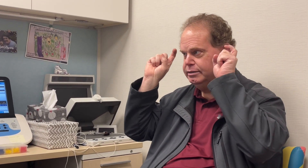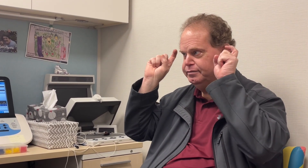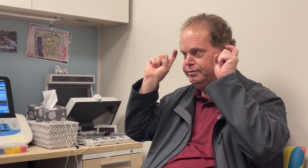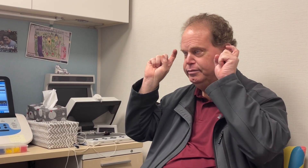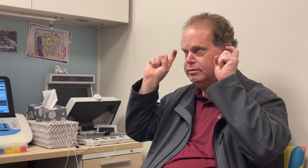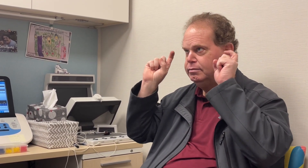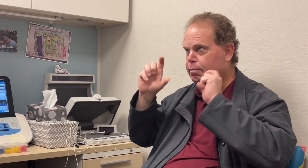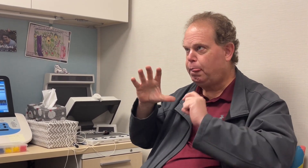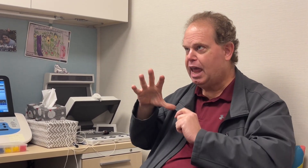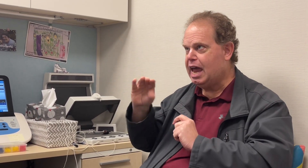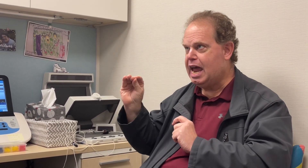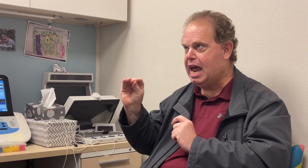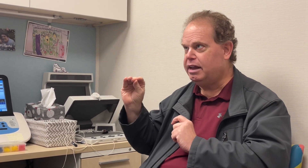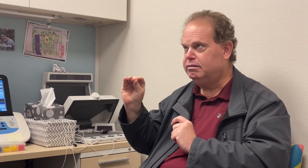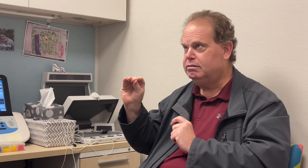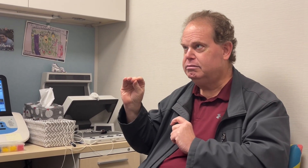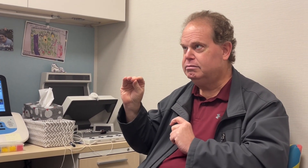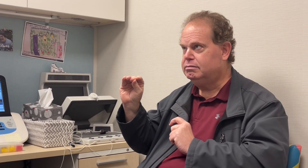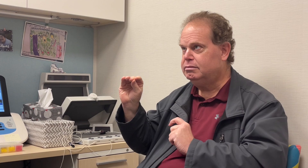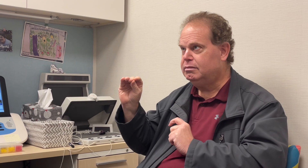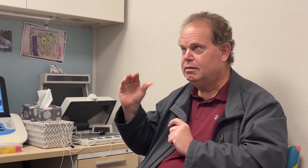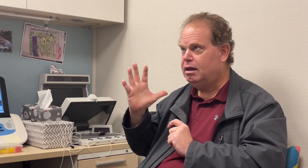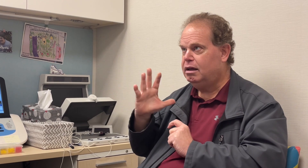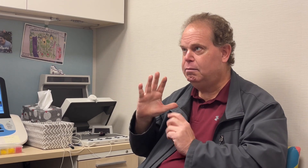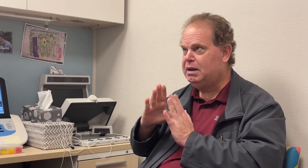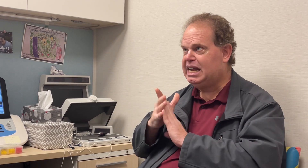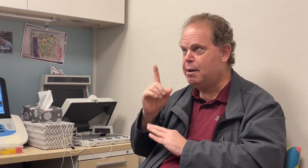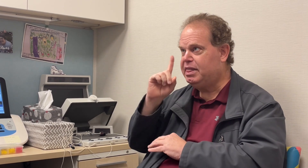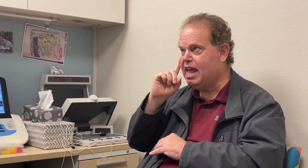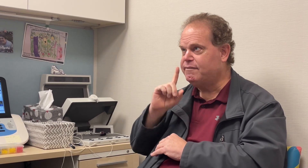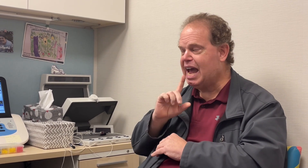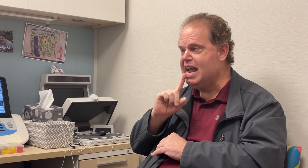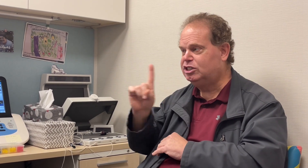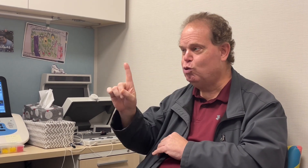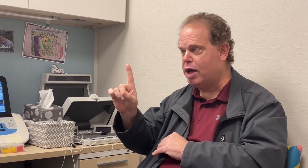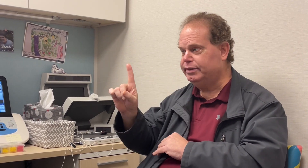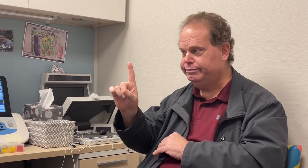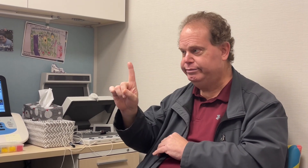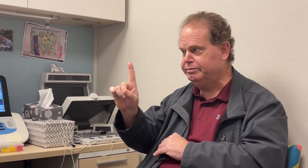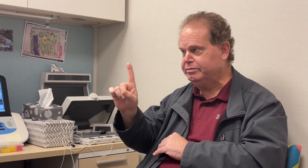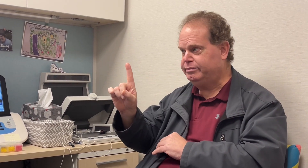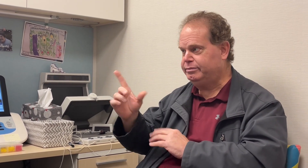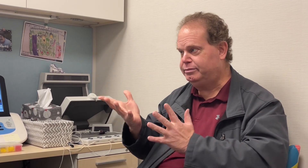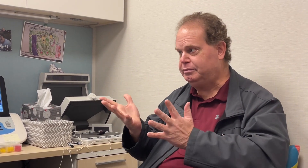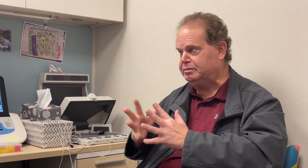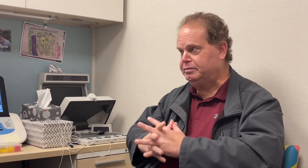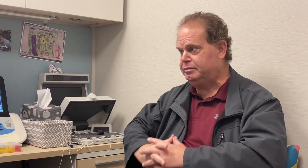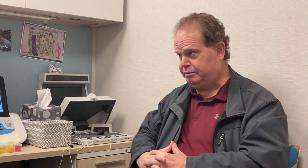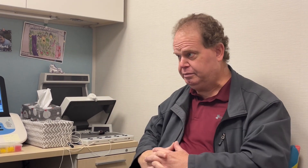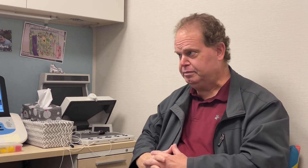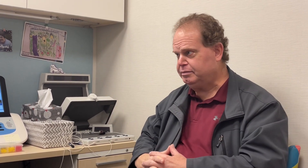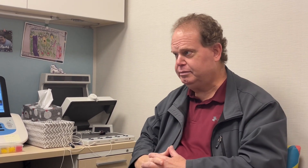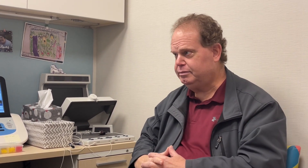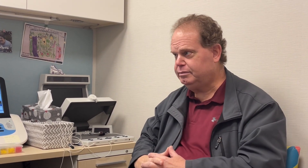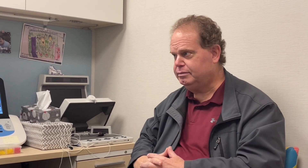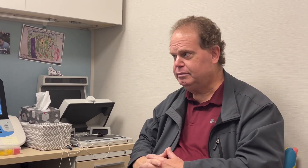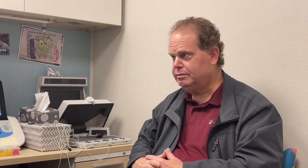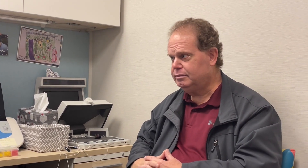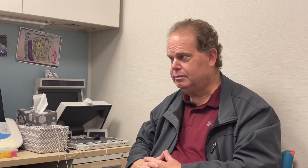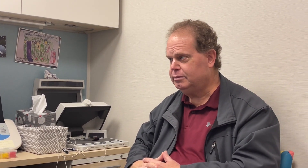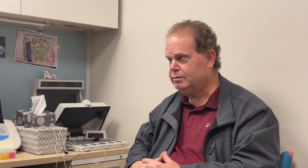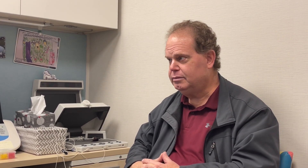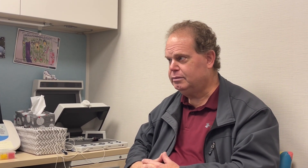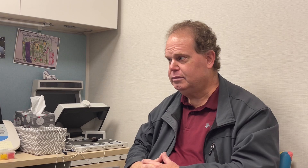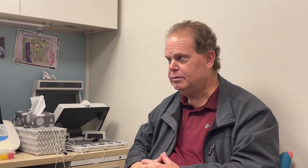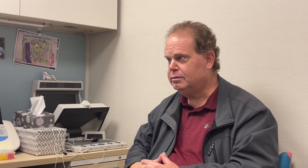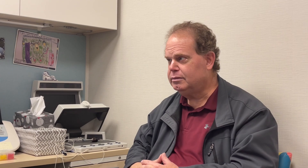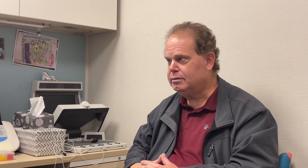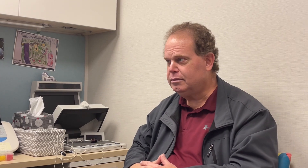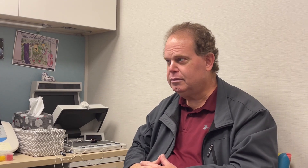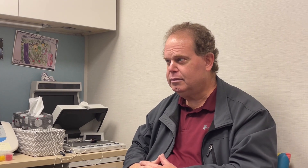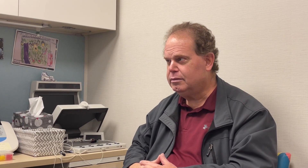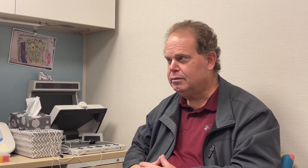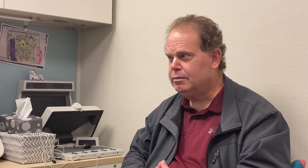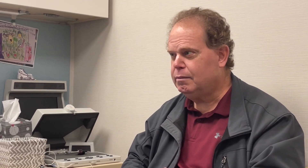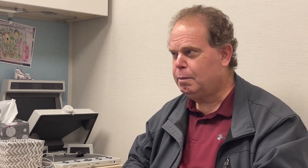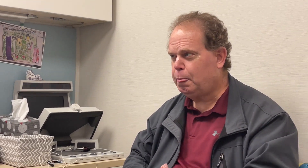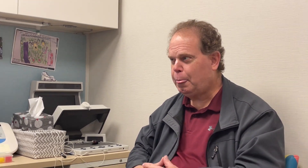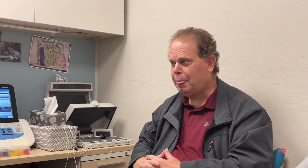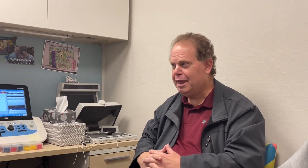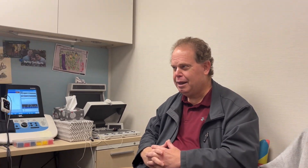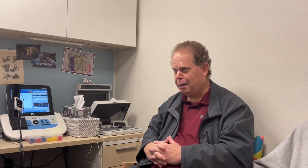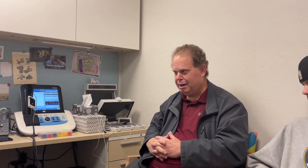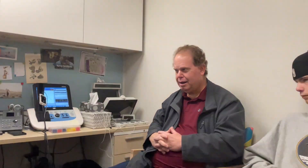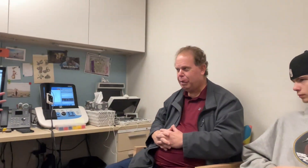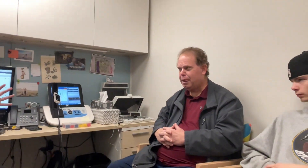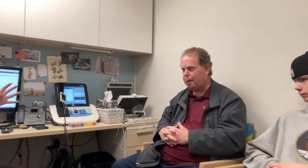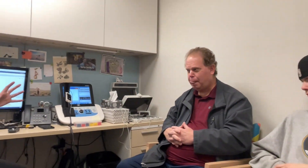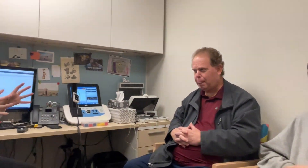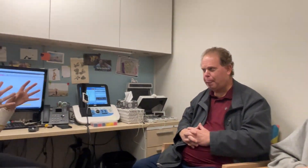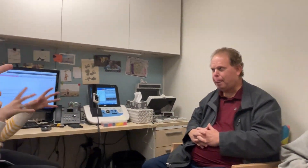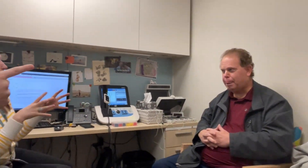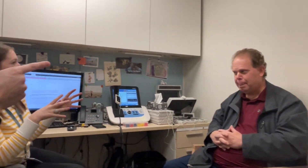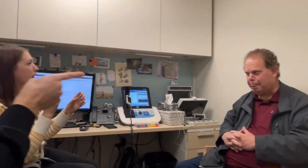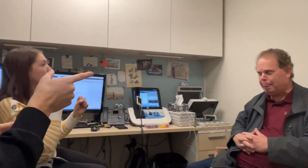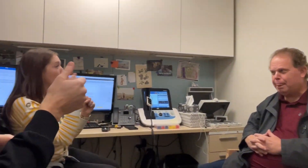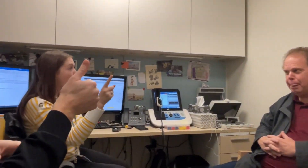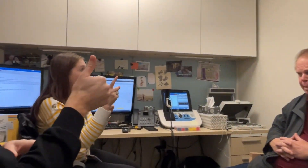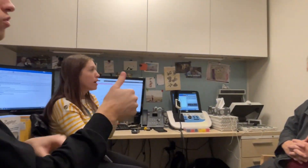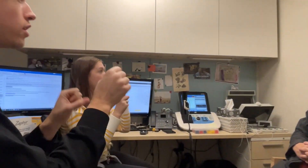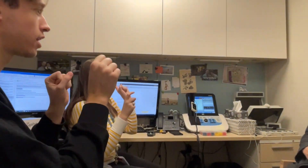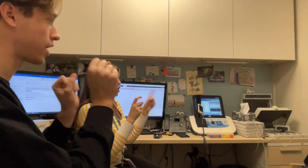MH and one yes so I mean just so the fact that you are able to say it's on and it's